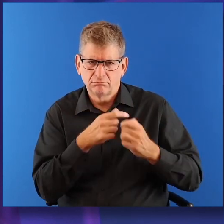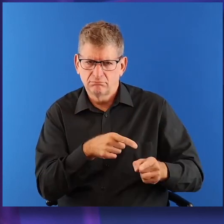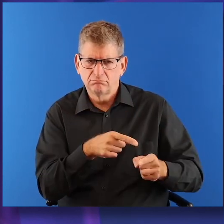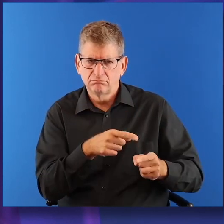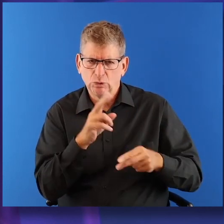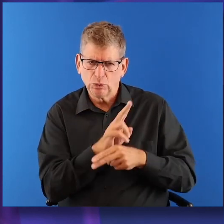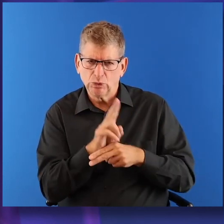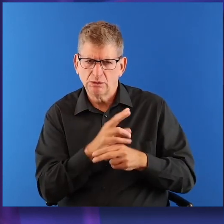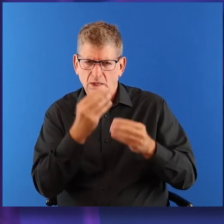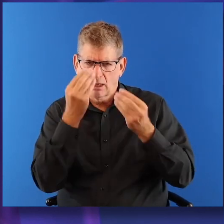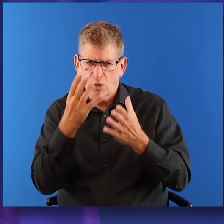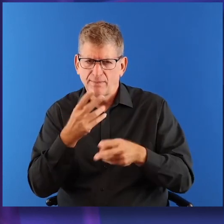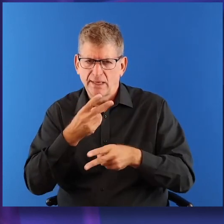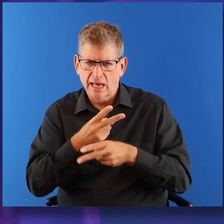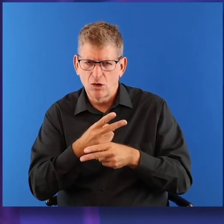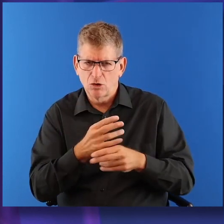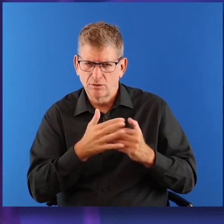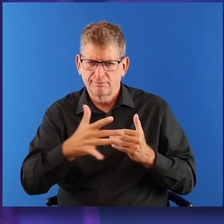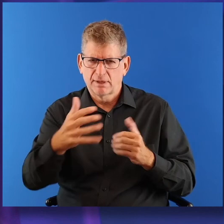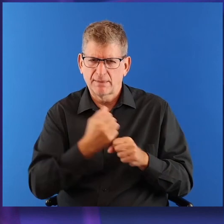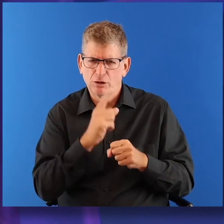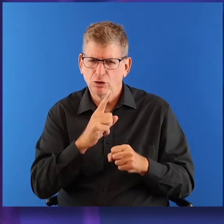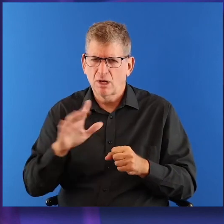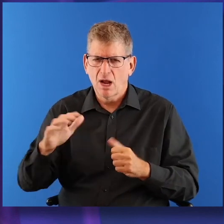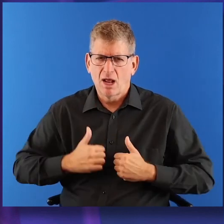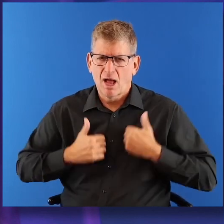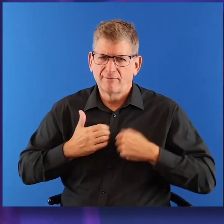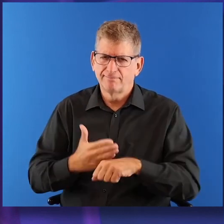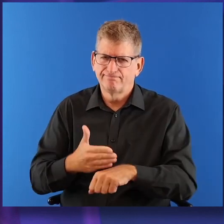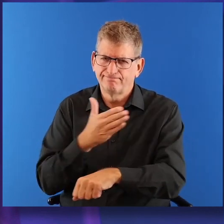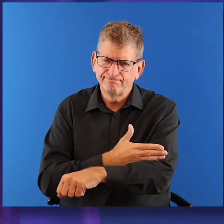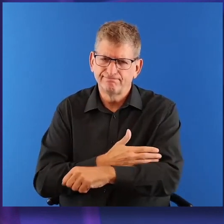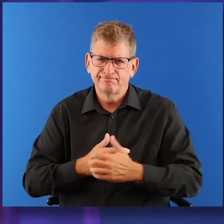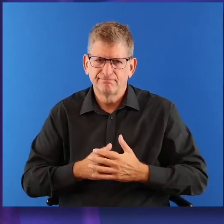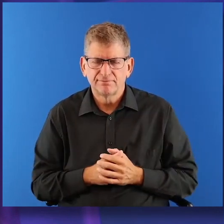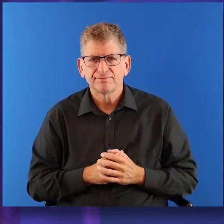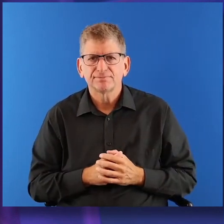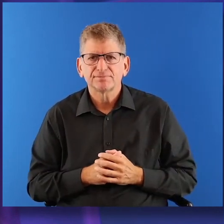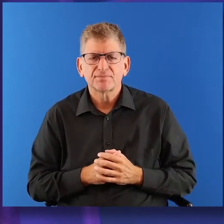deserves and used the informed care going forward to make patients' lives better.